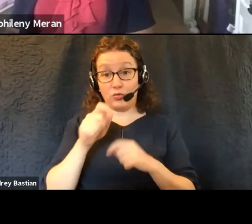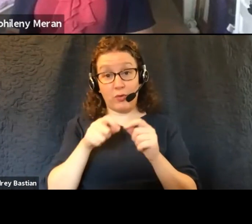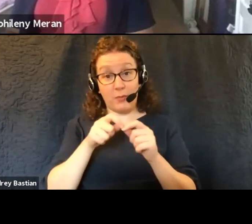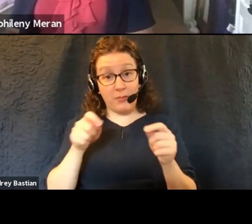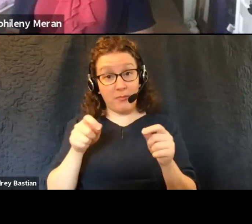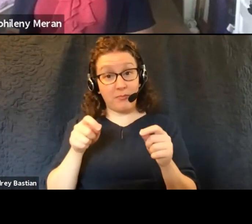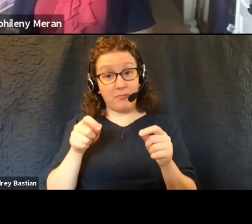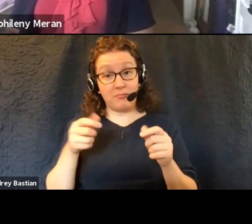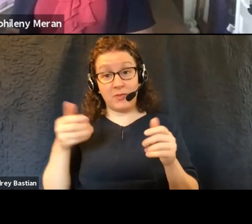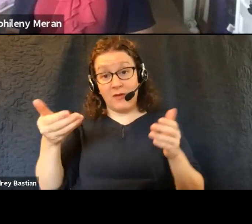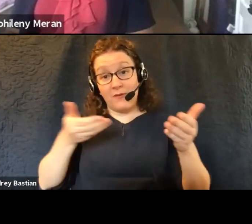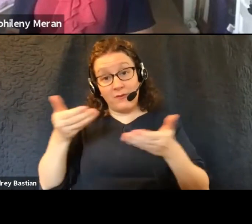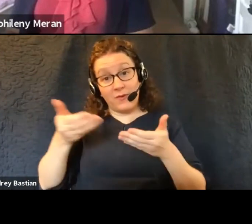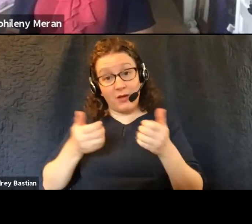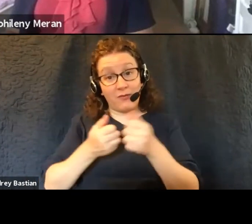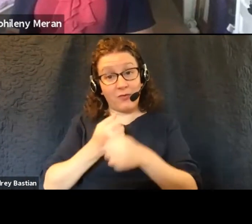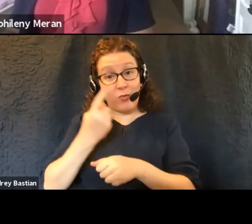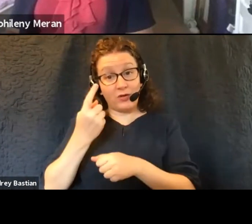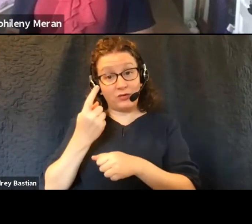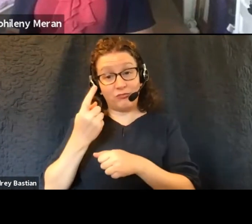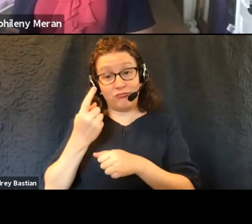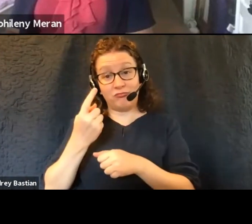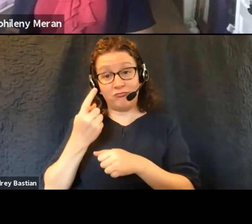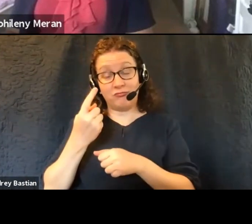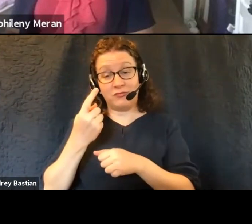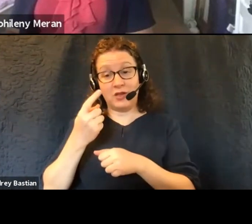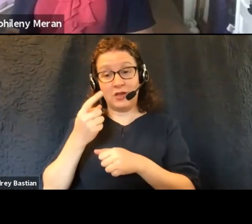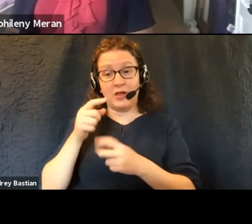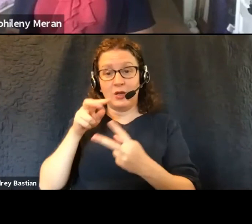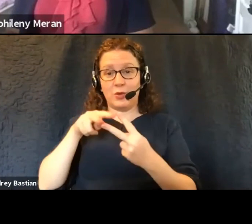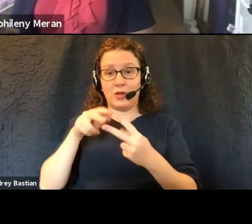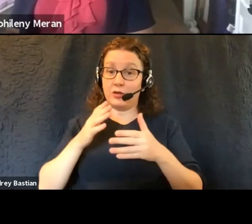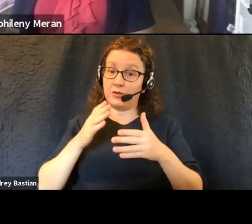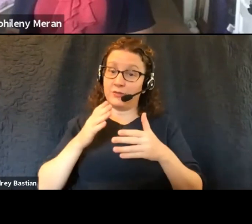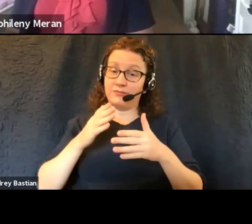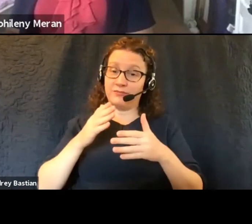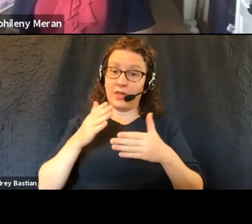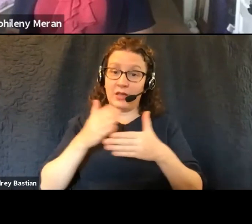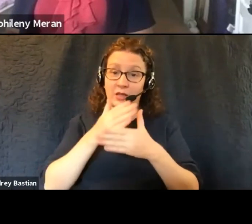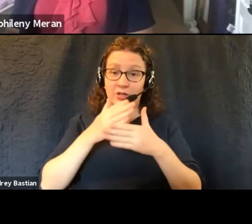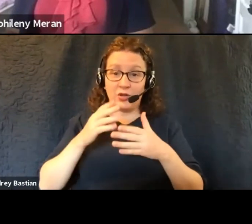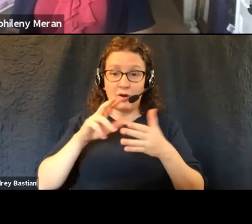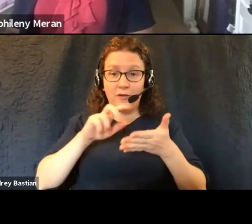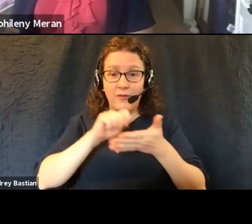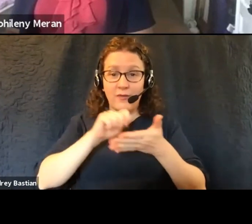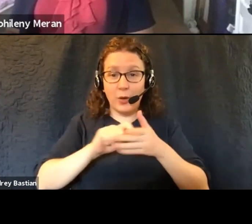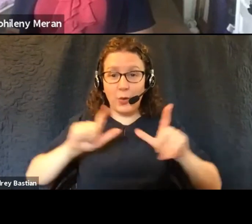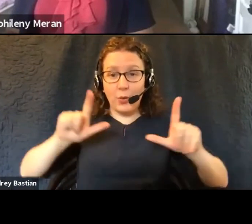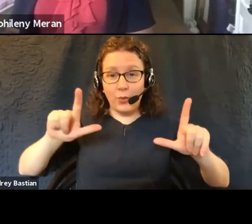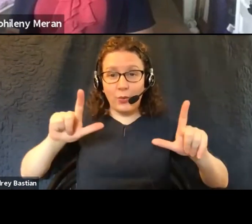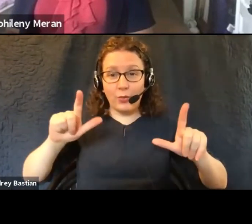invite everyone to either share their video if they would like to, if they would like